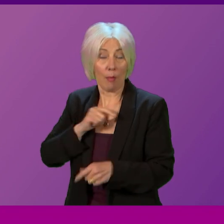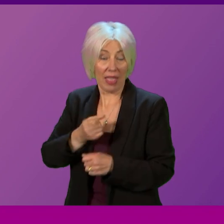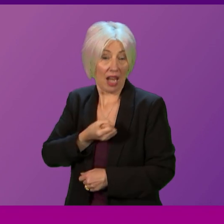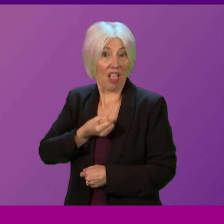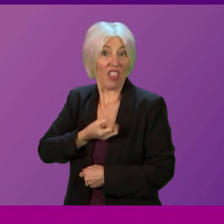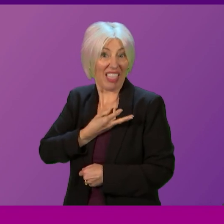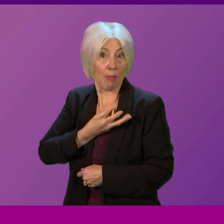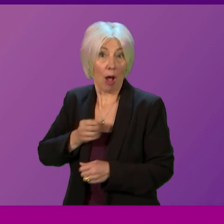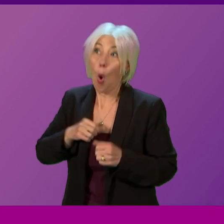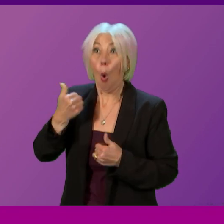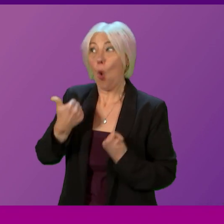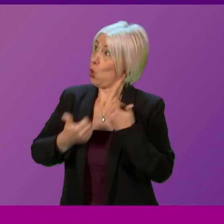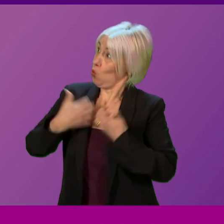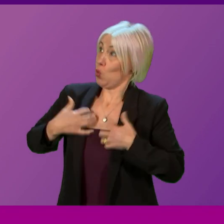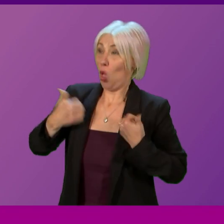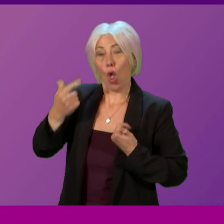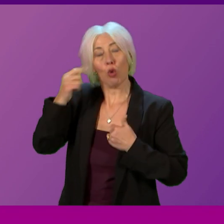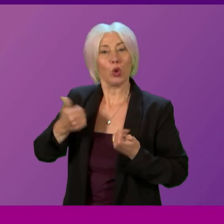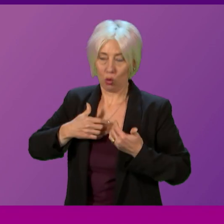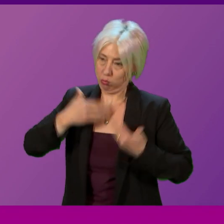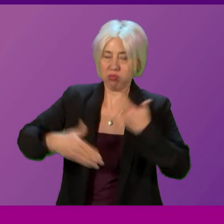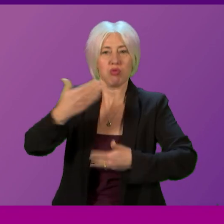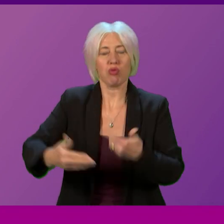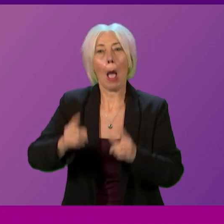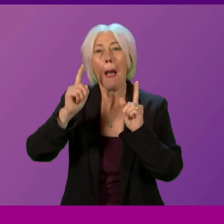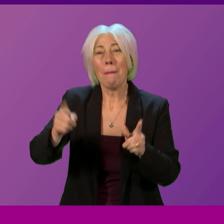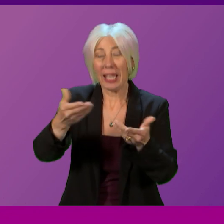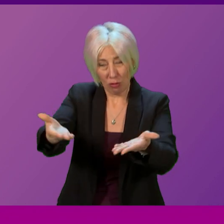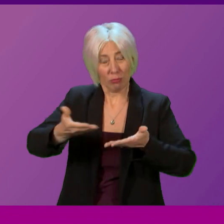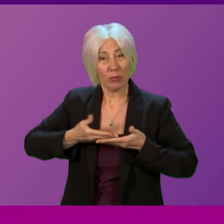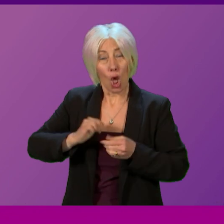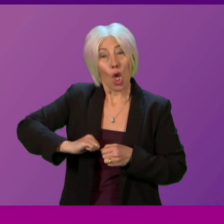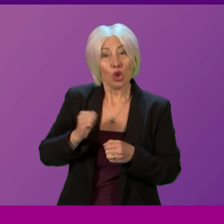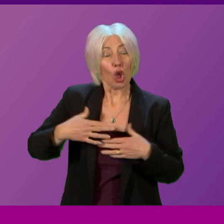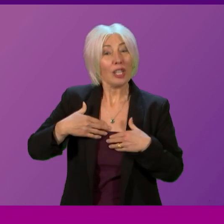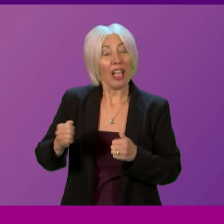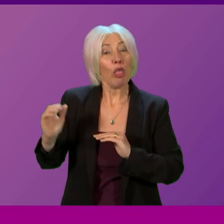Will the First Minister set out the current annual bill for Scotland’s heath service